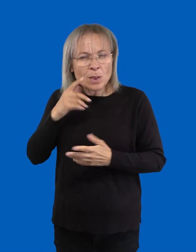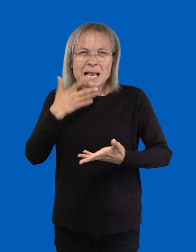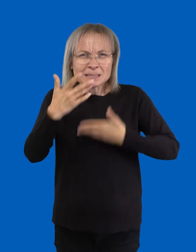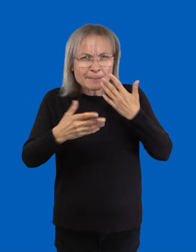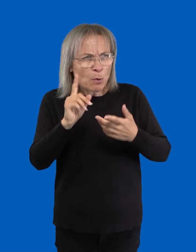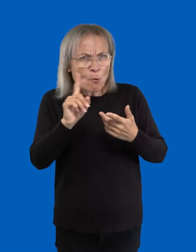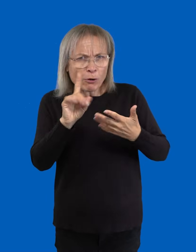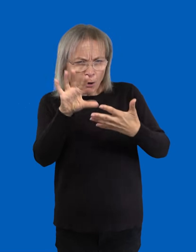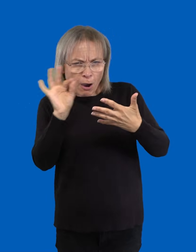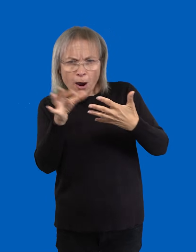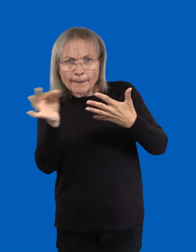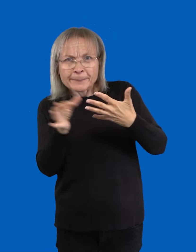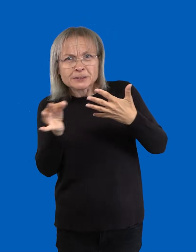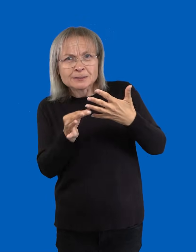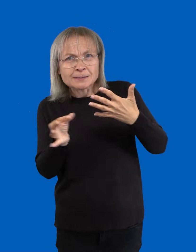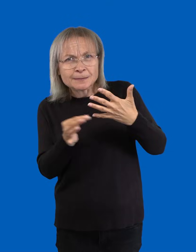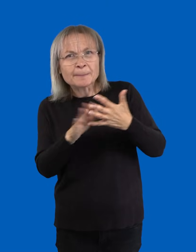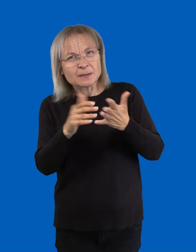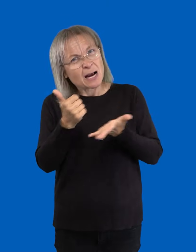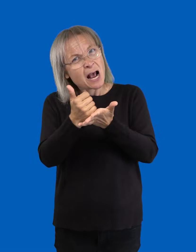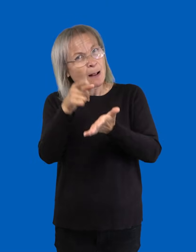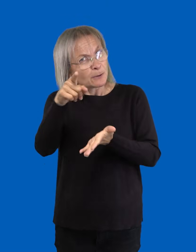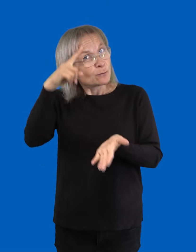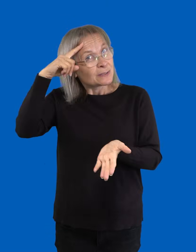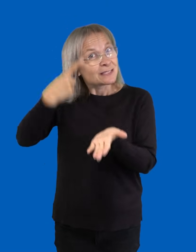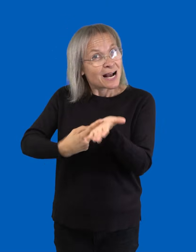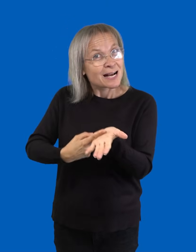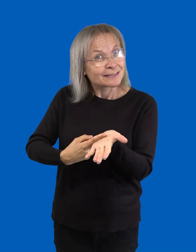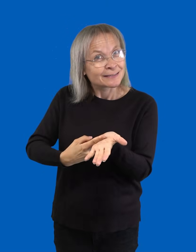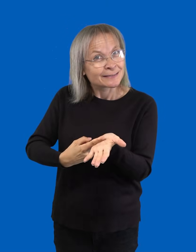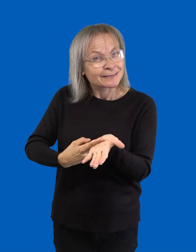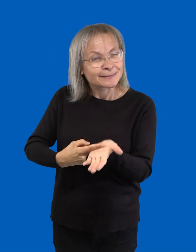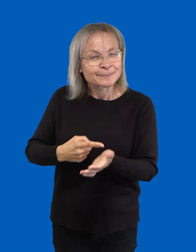to help you decide.